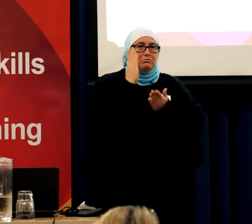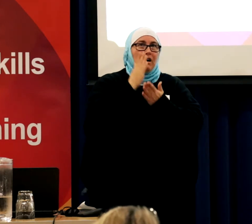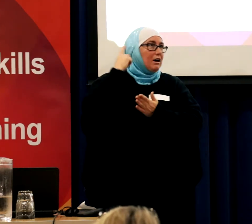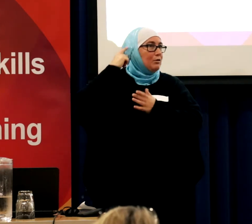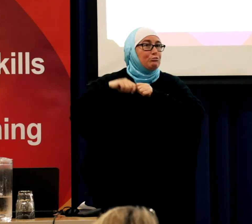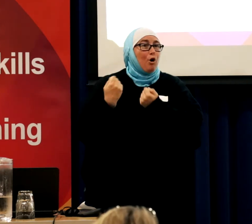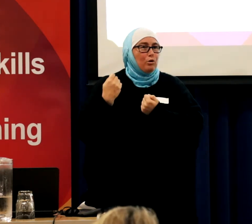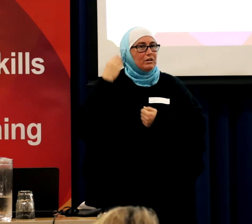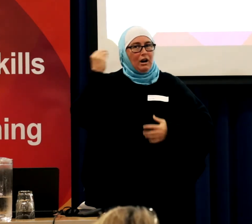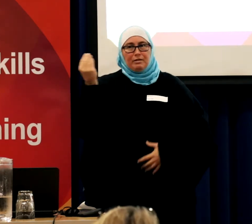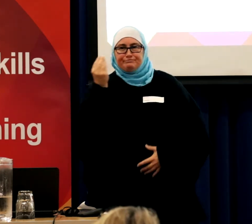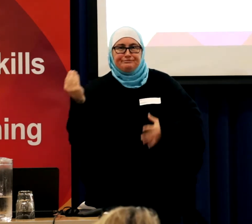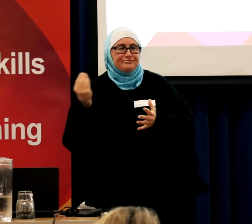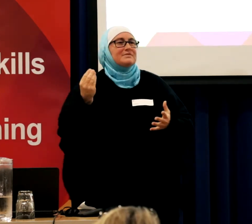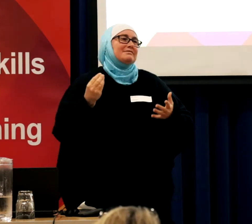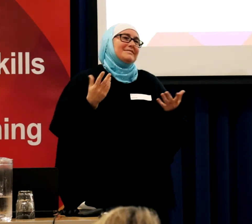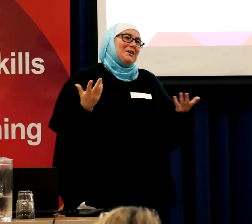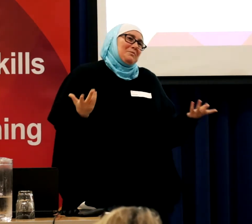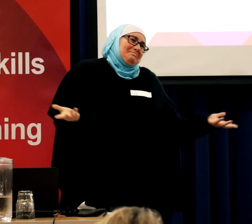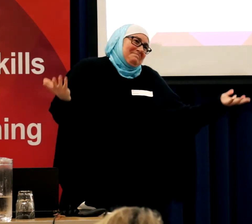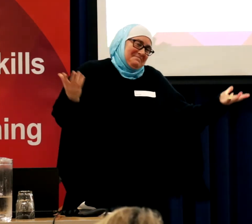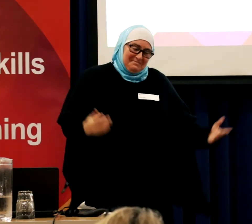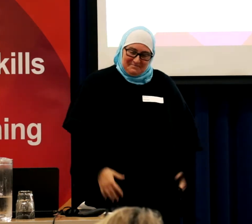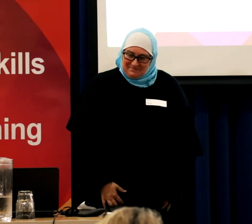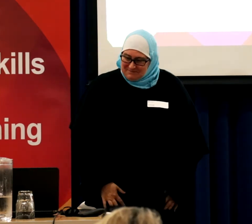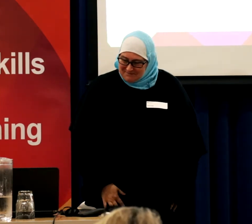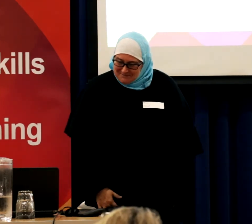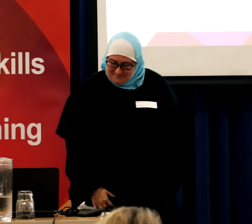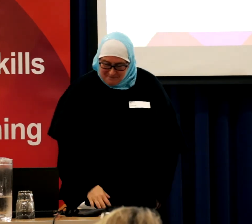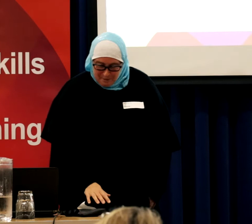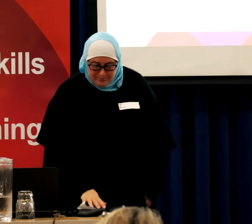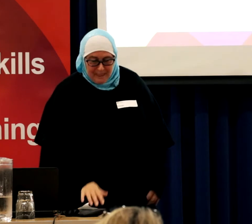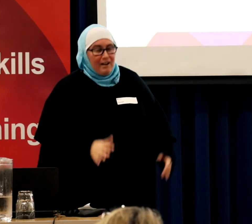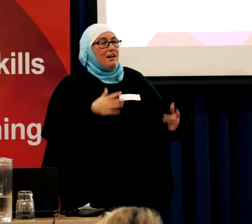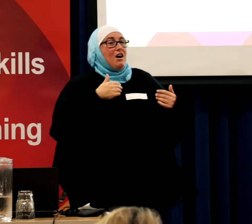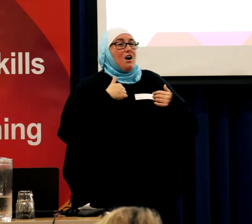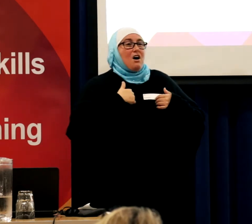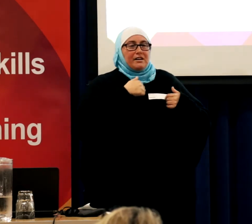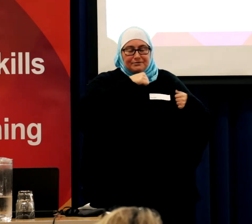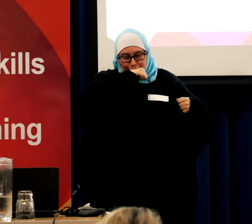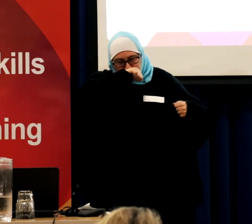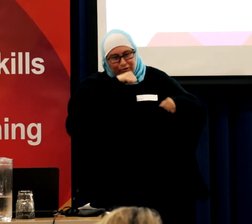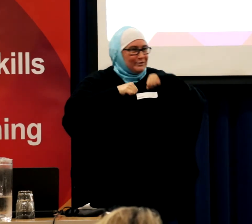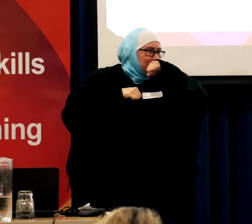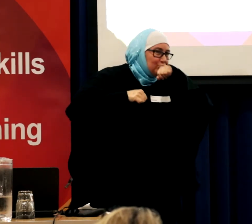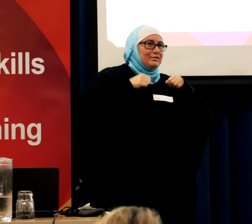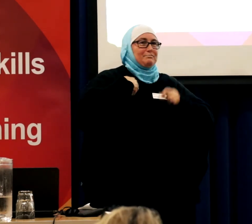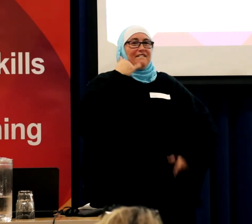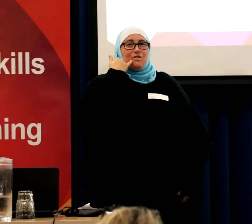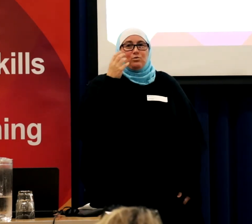or if anything happens where my devices are broken, I’m Deaf.